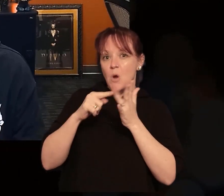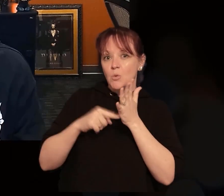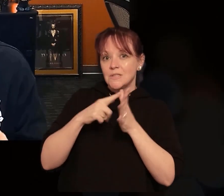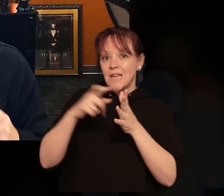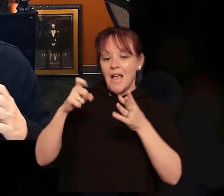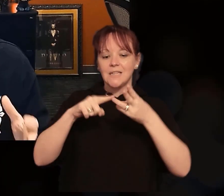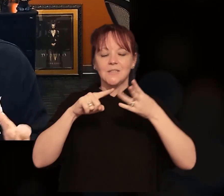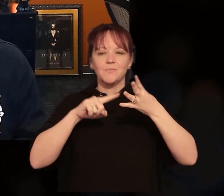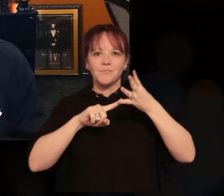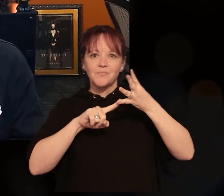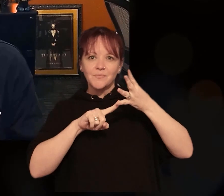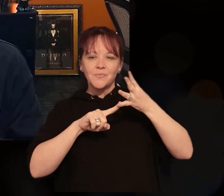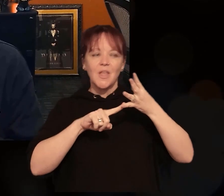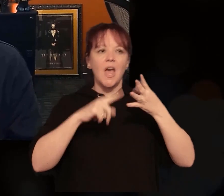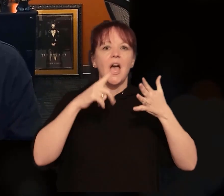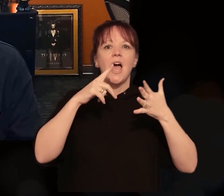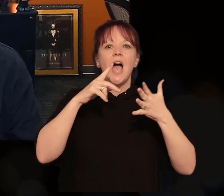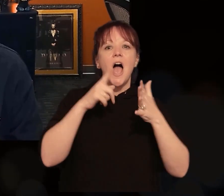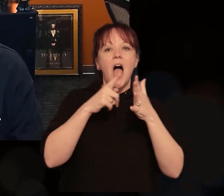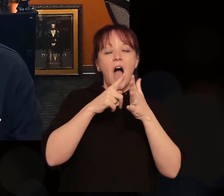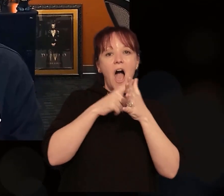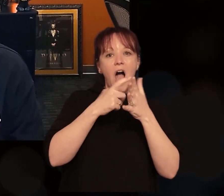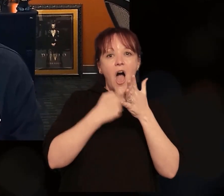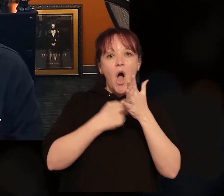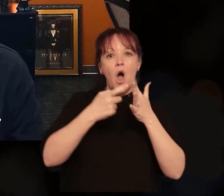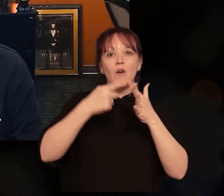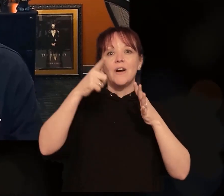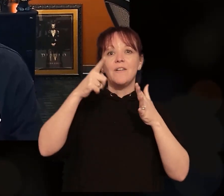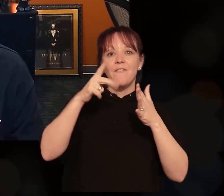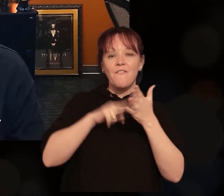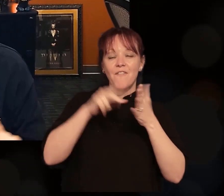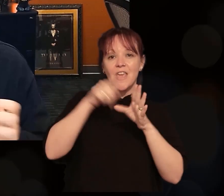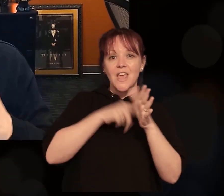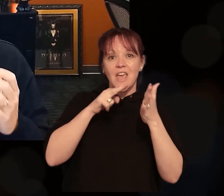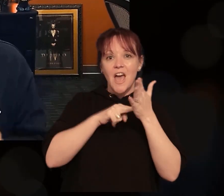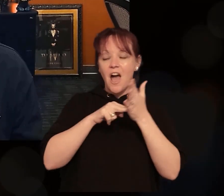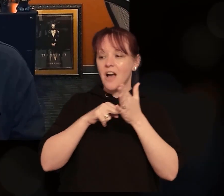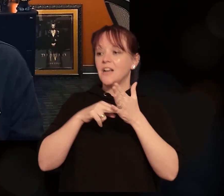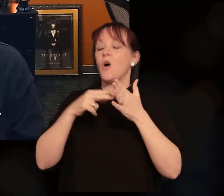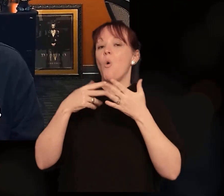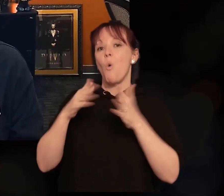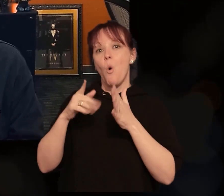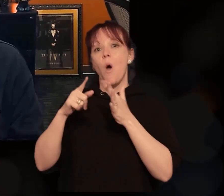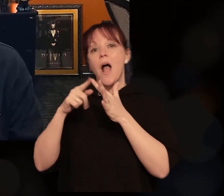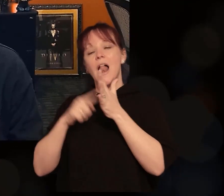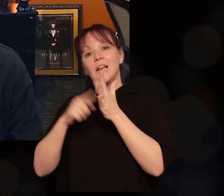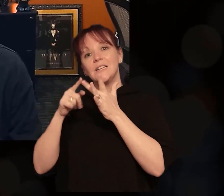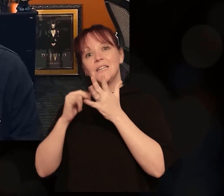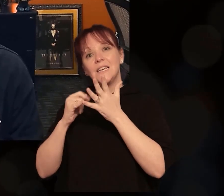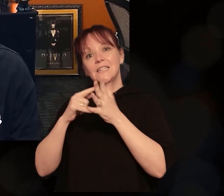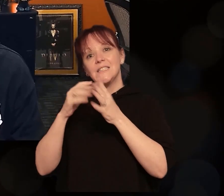Arevya, known as Elisabeth Sivertsen and Marijn Rongen, known as ActiveB1t.